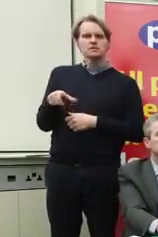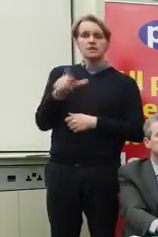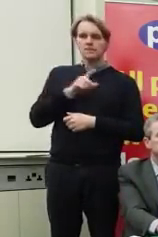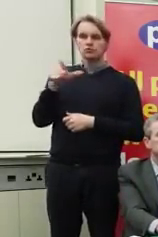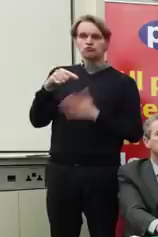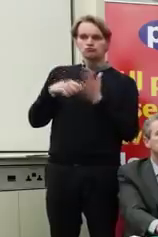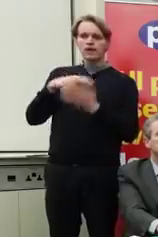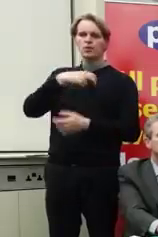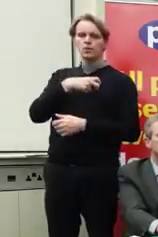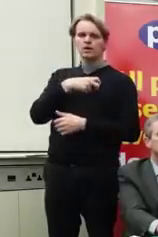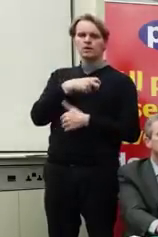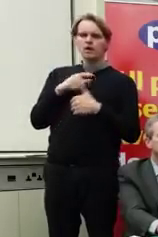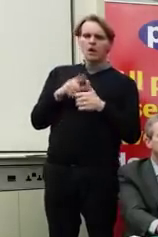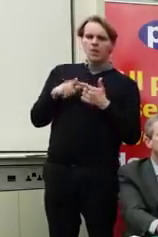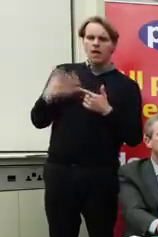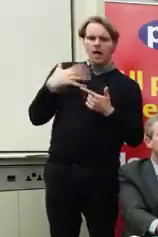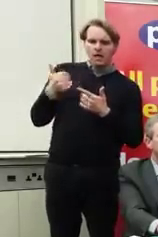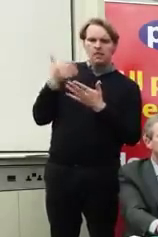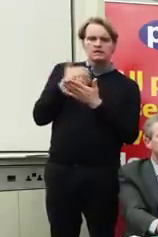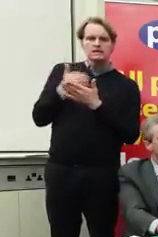trade union rep, a health and safety rep or something like that someone who they